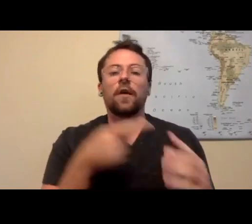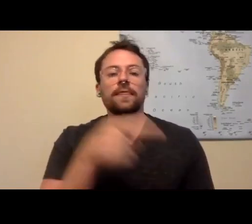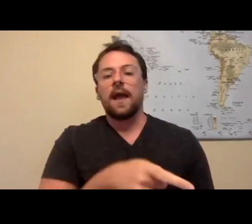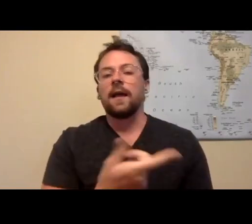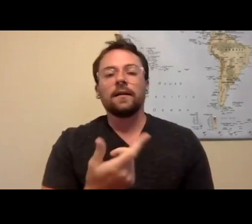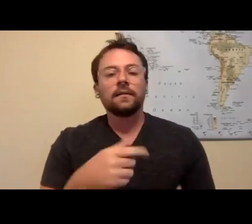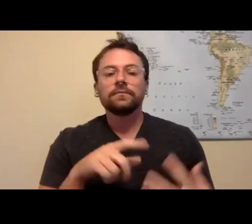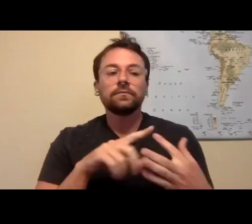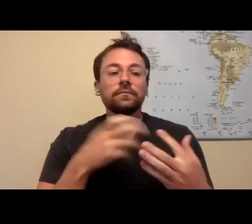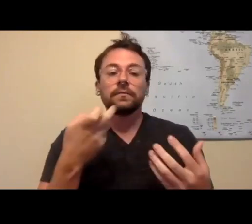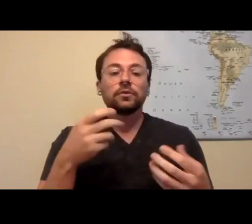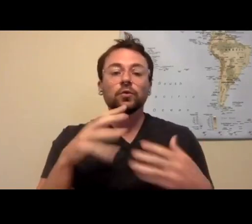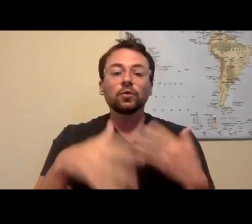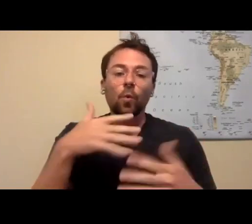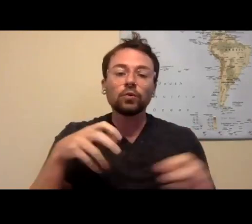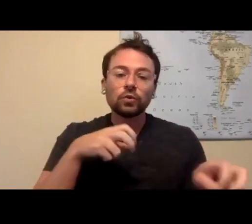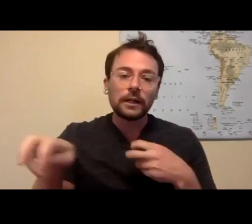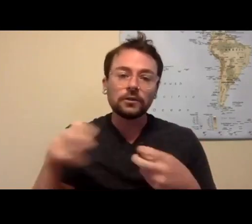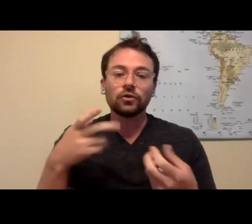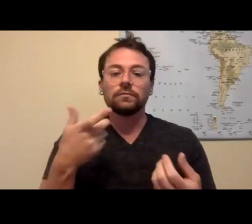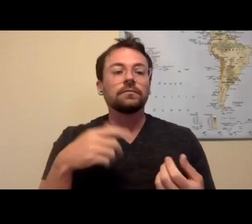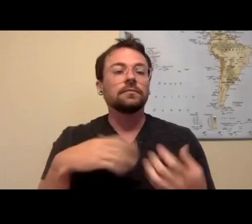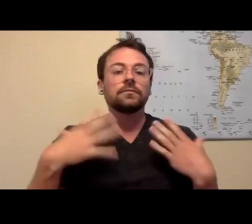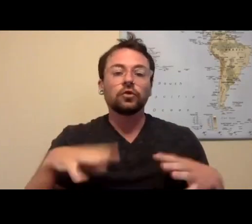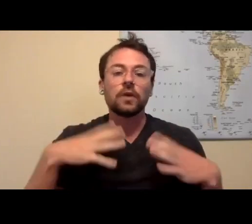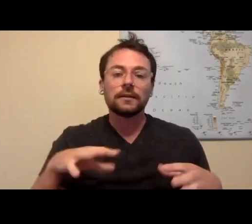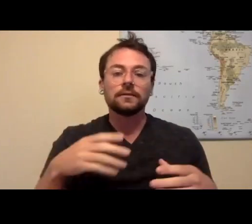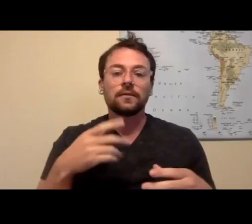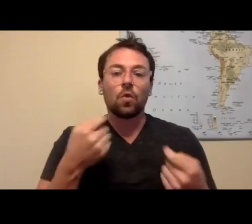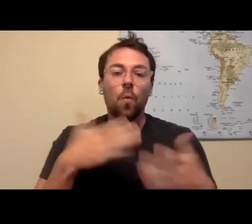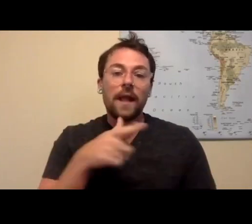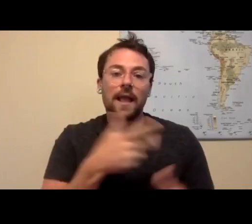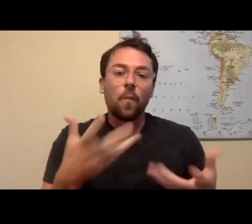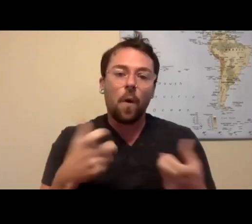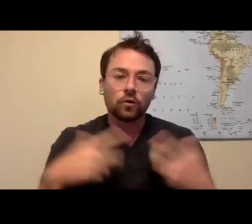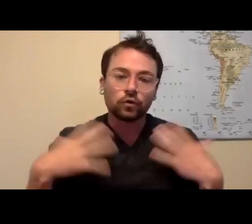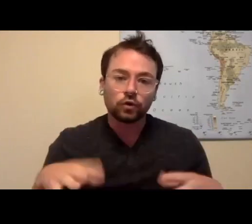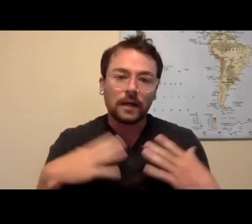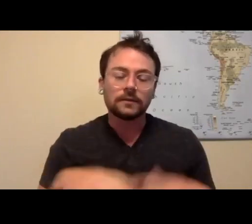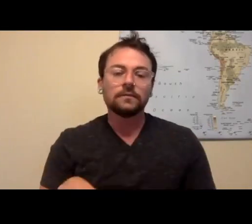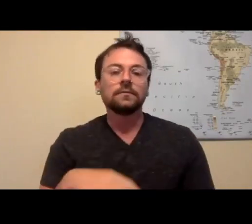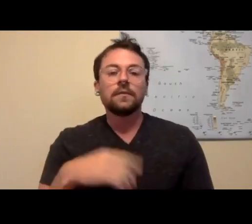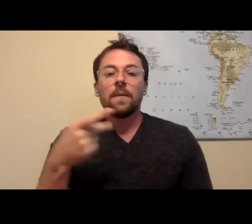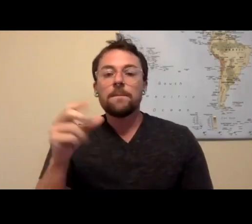Some children are able to ask to identify that even earlier.